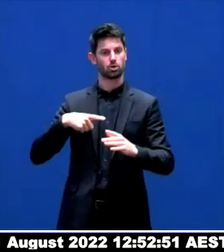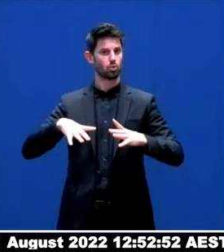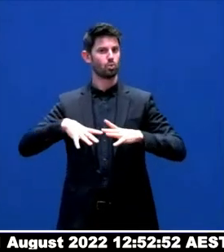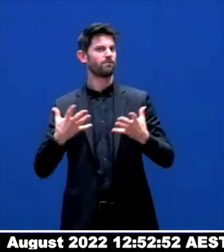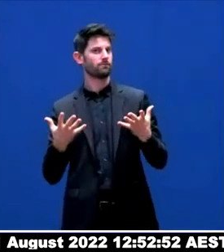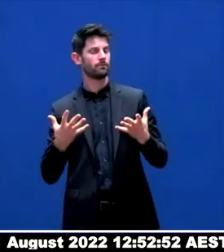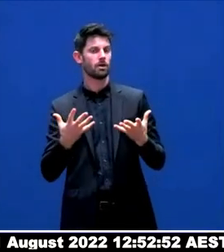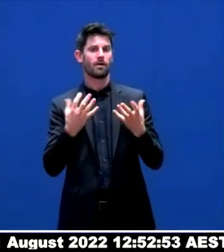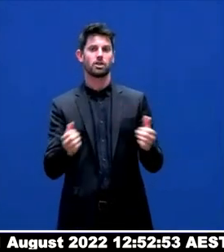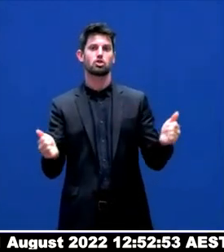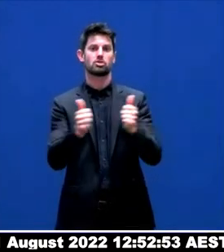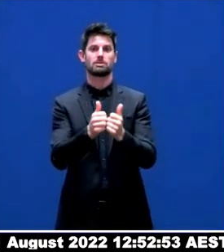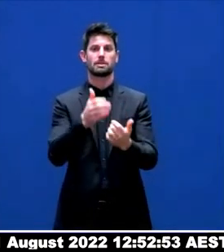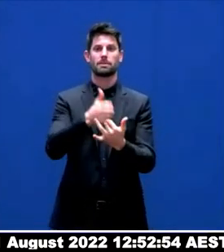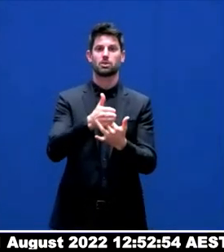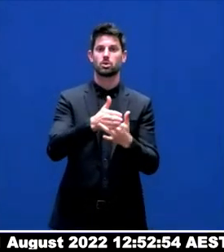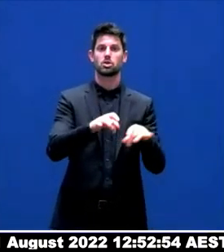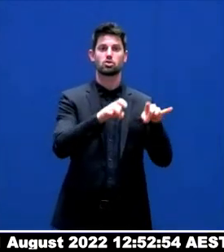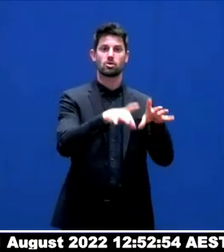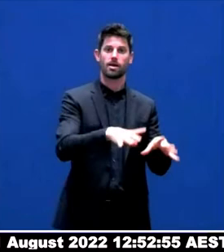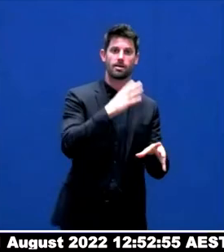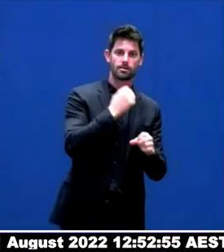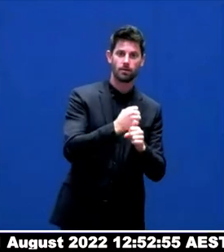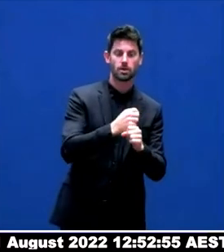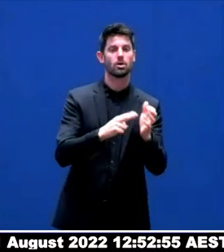agreement between the Commonwealth and the state that a person with a wheelchair doesn't